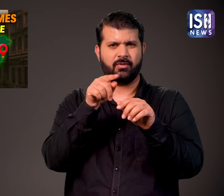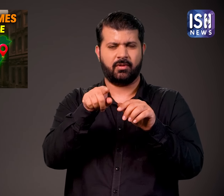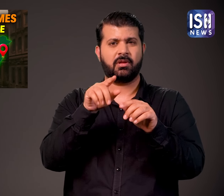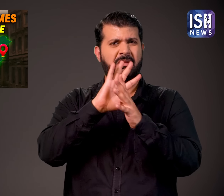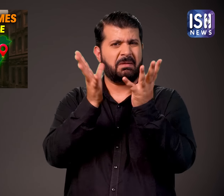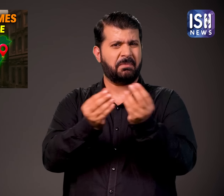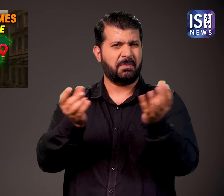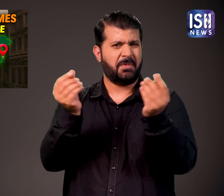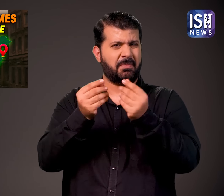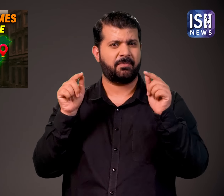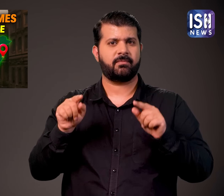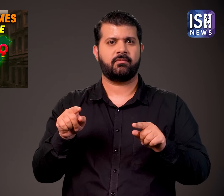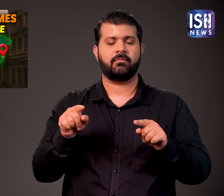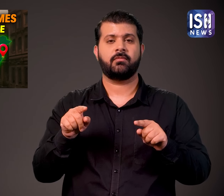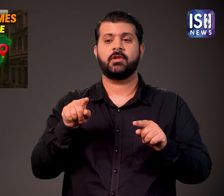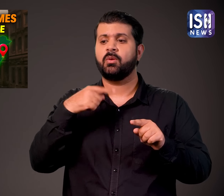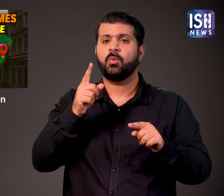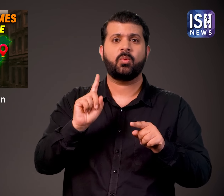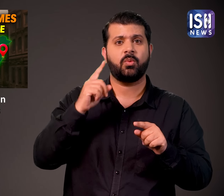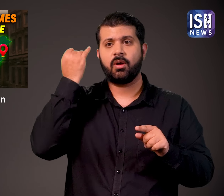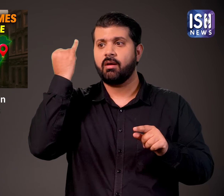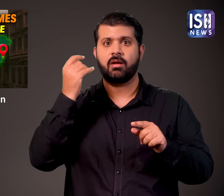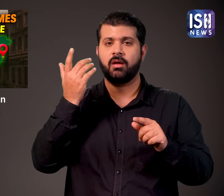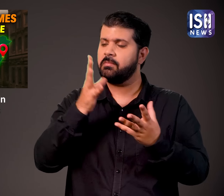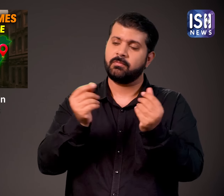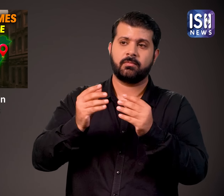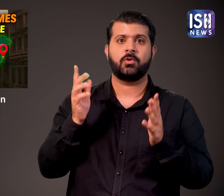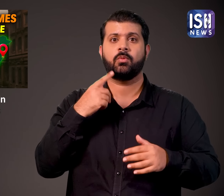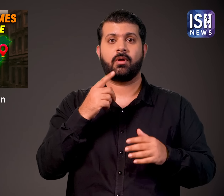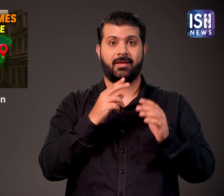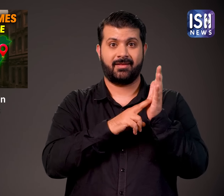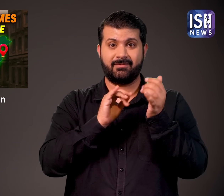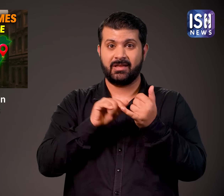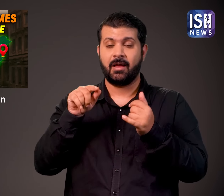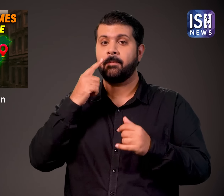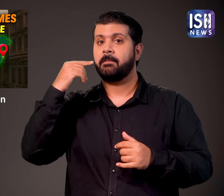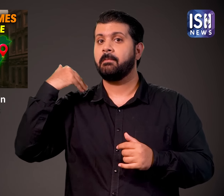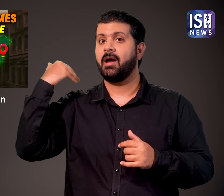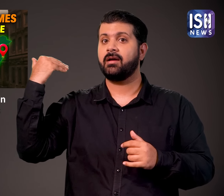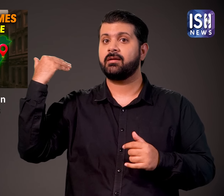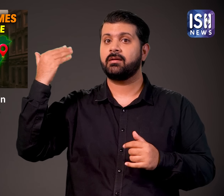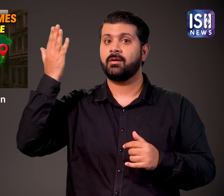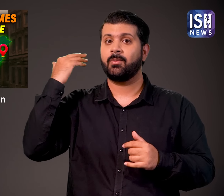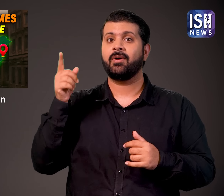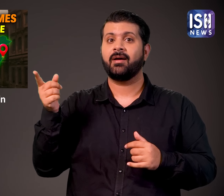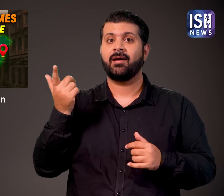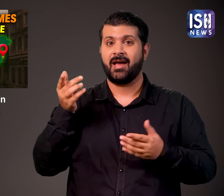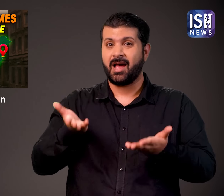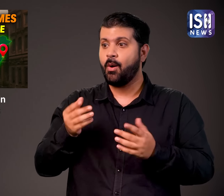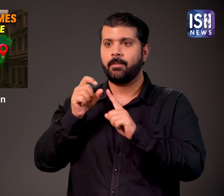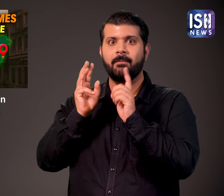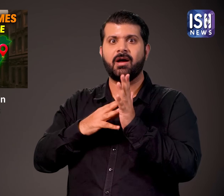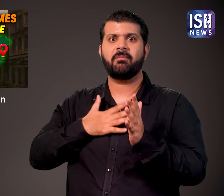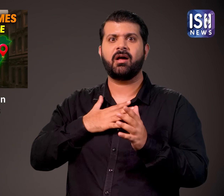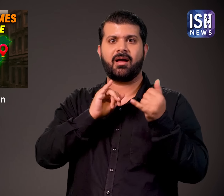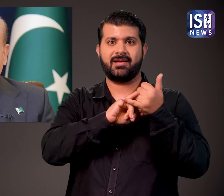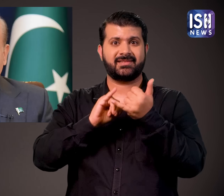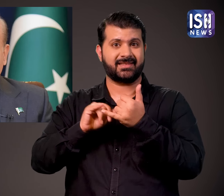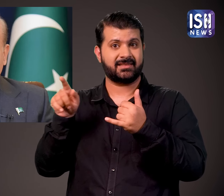Its demolition was led by Sharif's brother, Pakistan's PM Shehbaz Sharif,